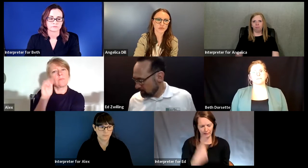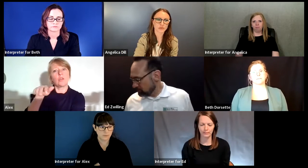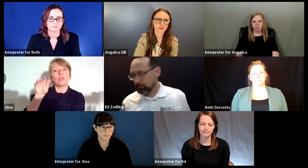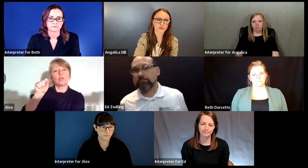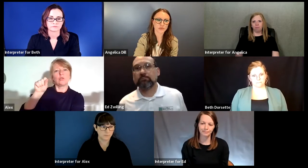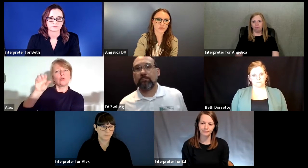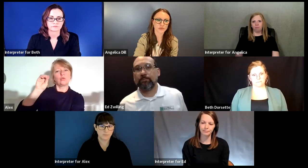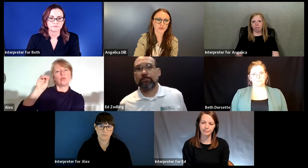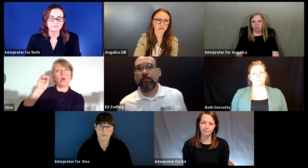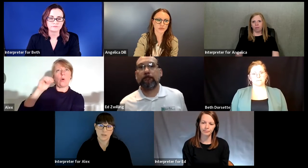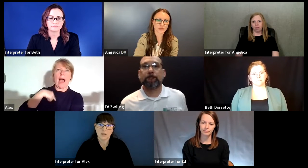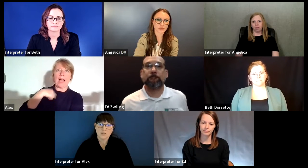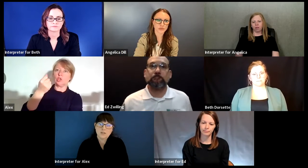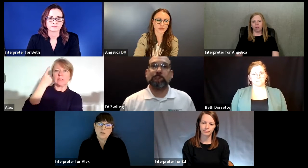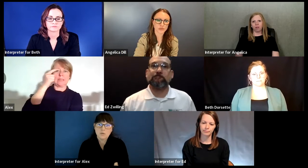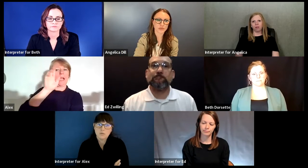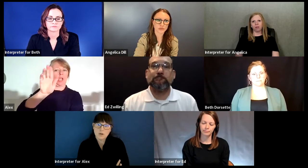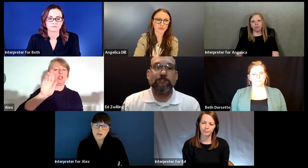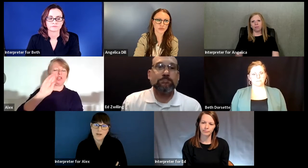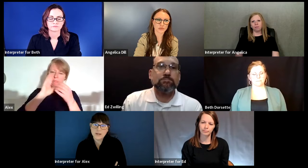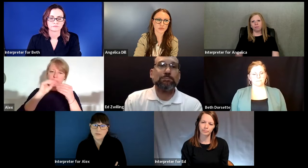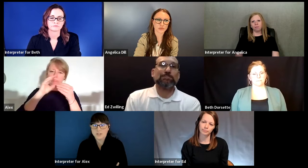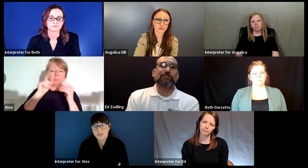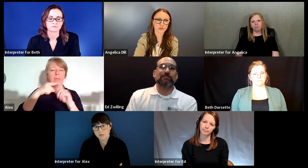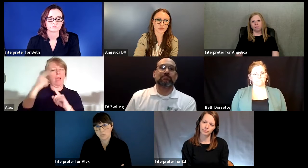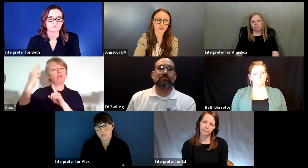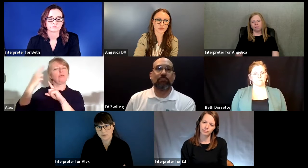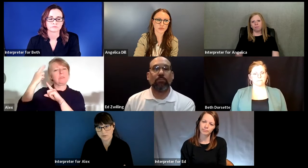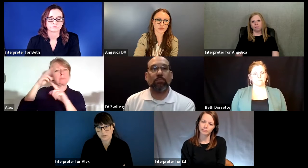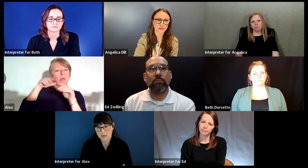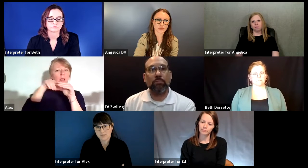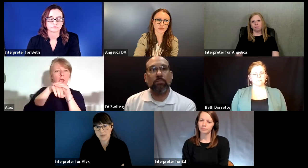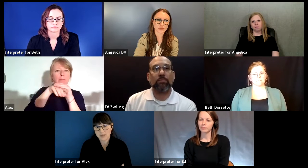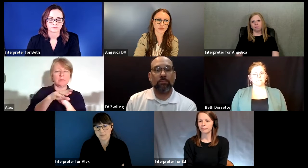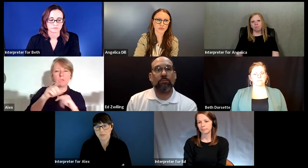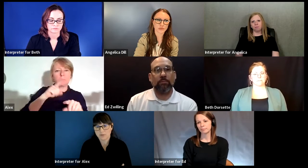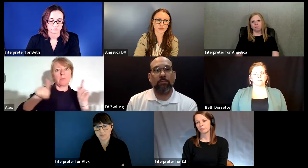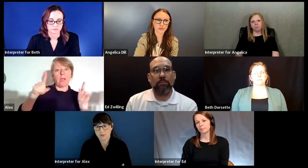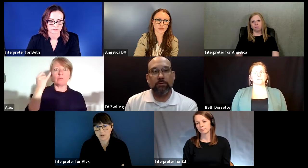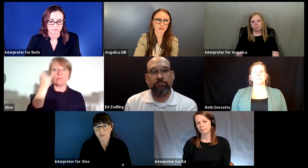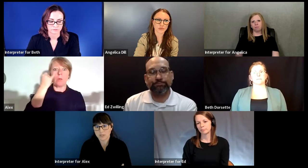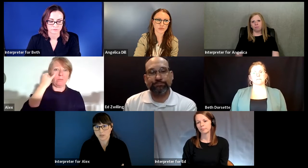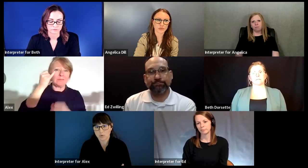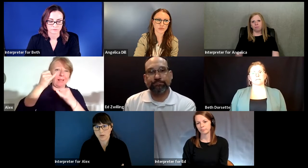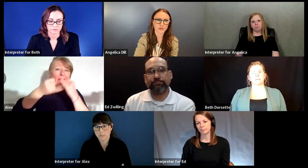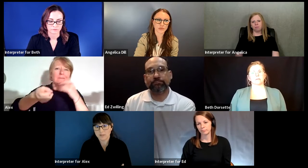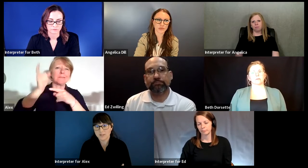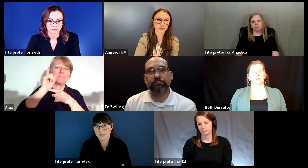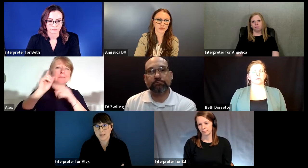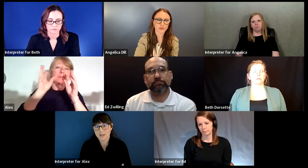So I understand what you're saying about reasonable accommodation and whatnot.